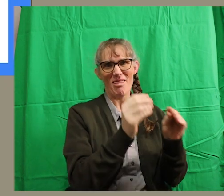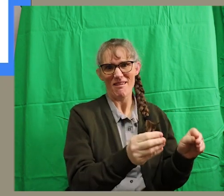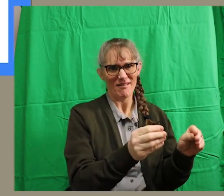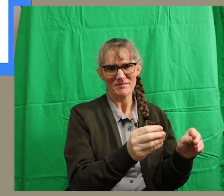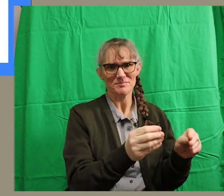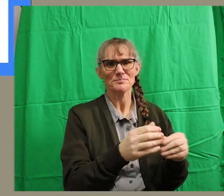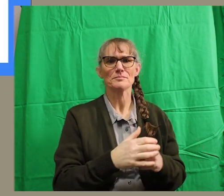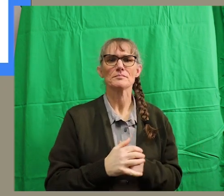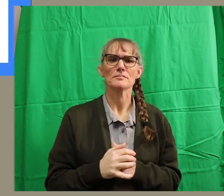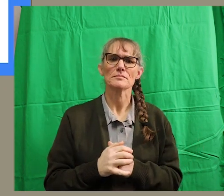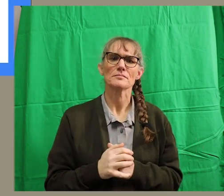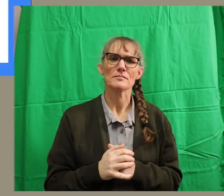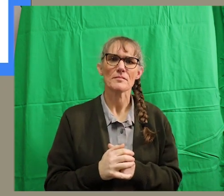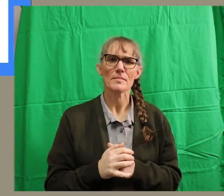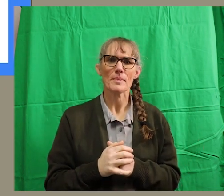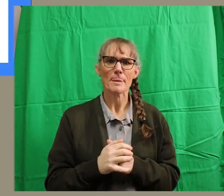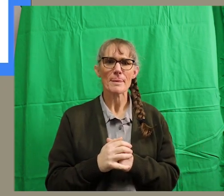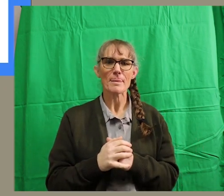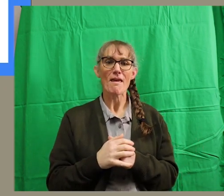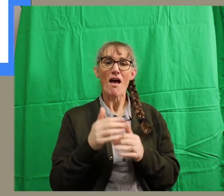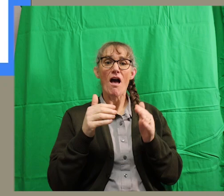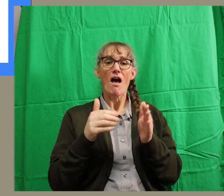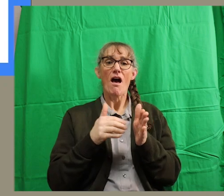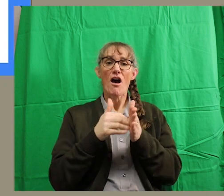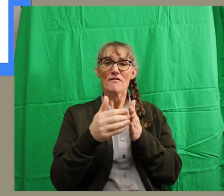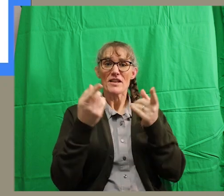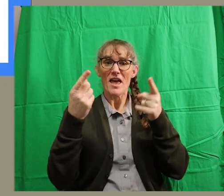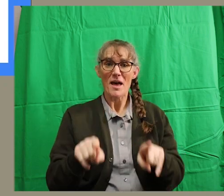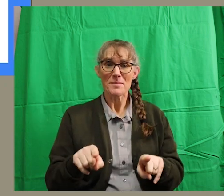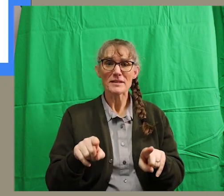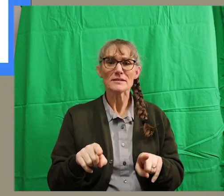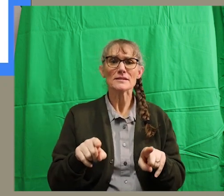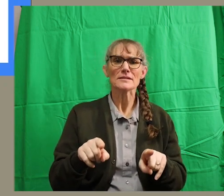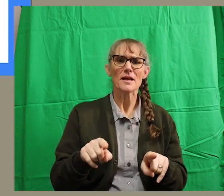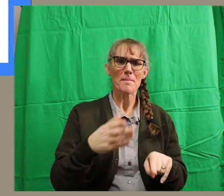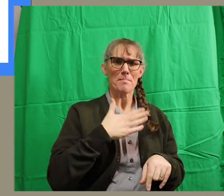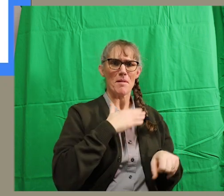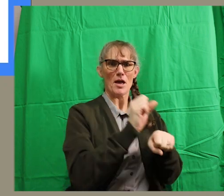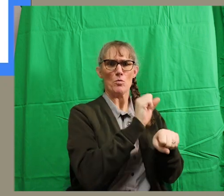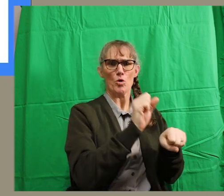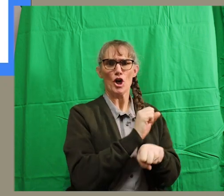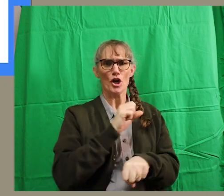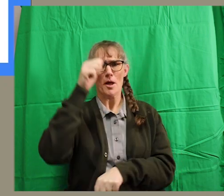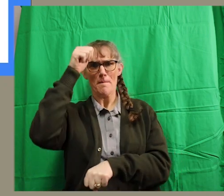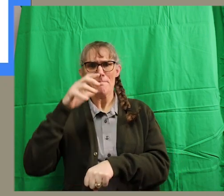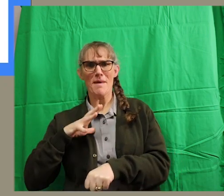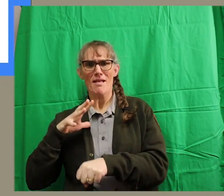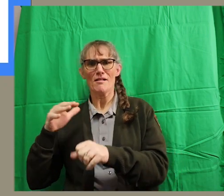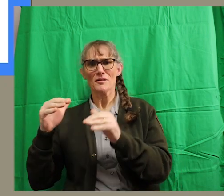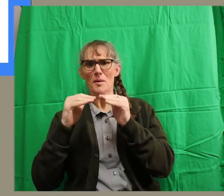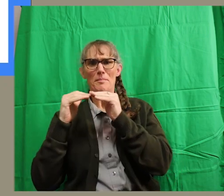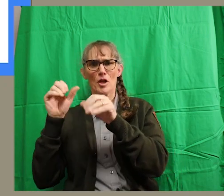I also tend to get my artwork ripped off a lot by male colleagues, in paleo-art in particular, because,